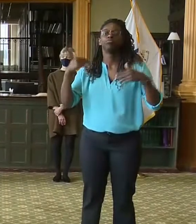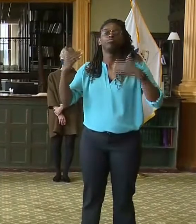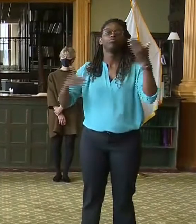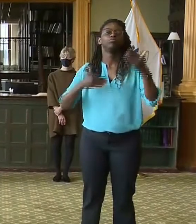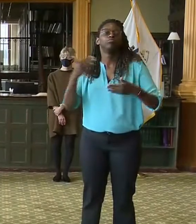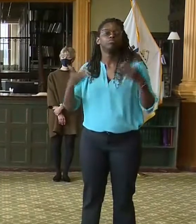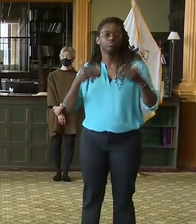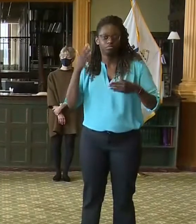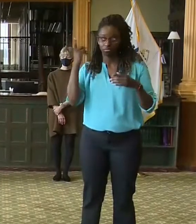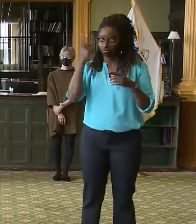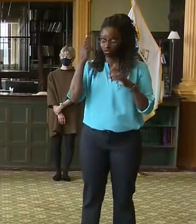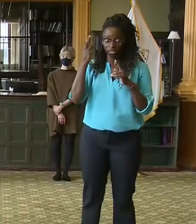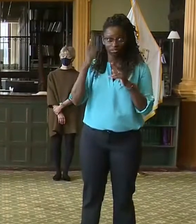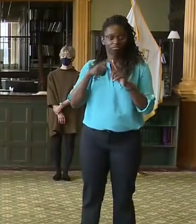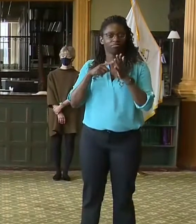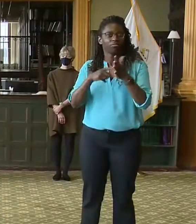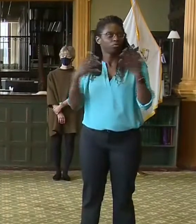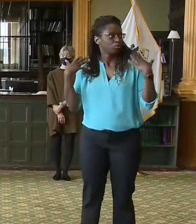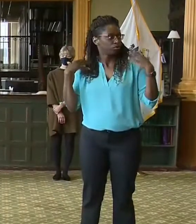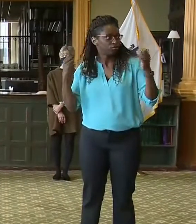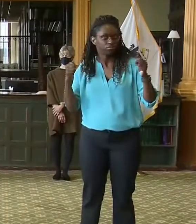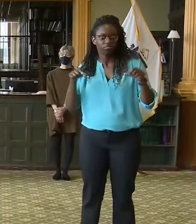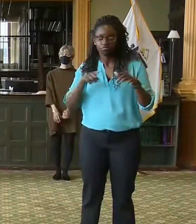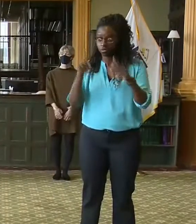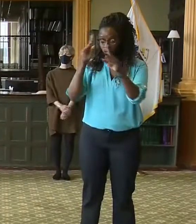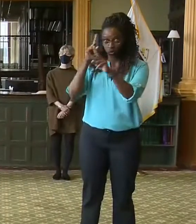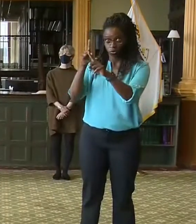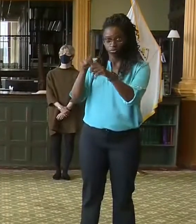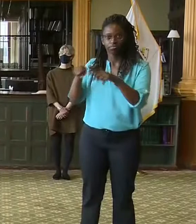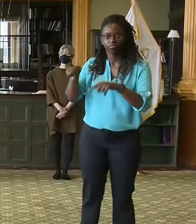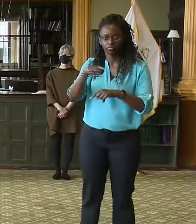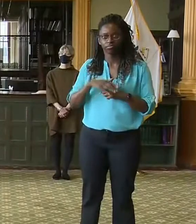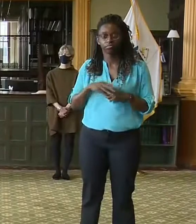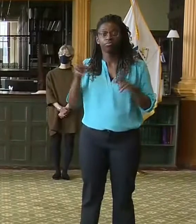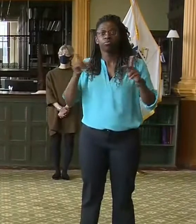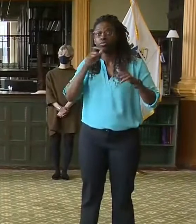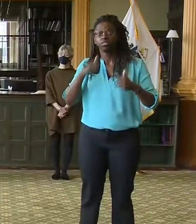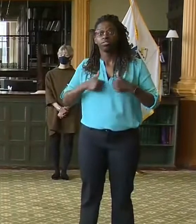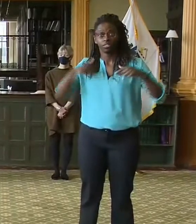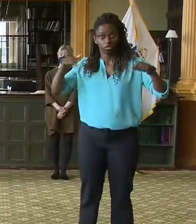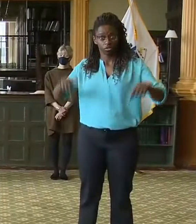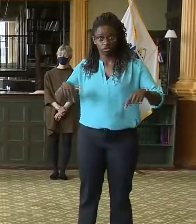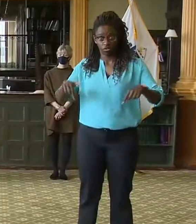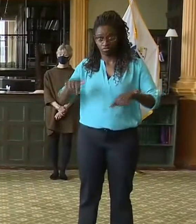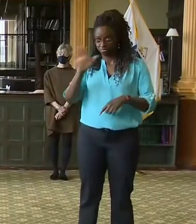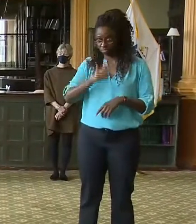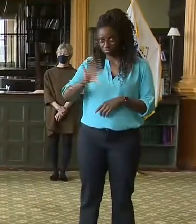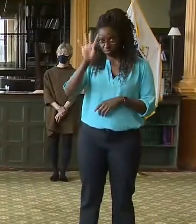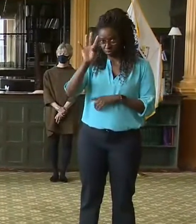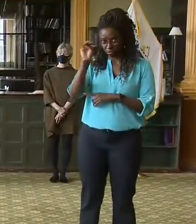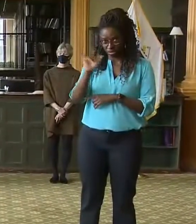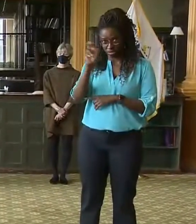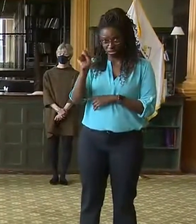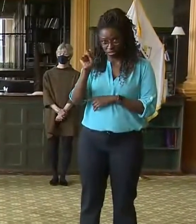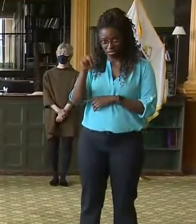RESTRICTIONS AND LOOK FORWARD RECOVERY, MOVING FORWARD AS WE GET CLOSER TO OUR GOAL OF VACCINATING 4 MILLION RESIDENTS.